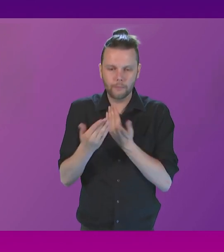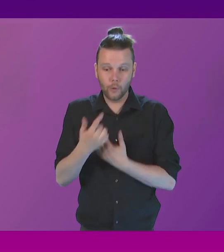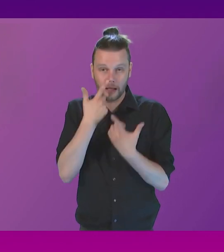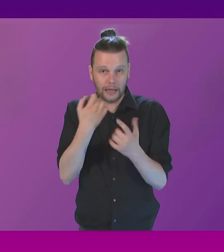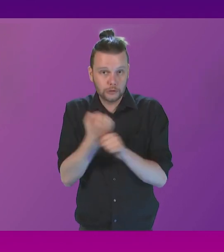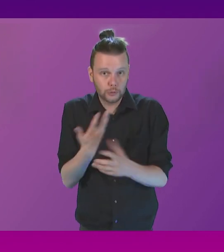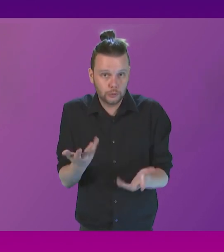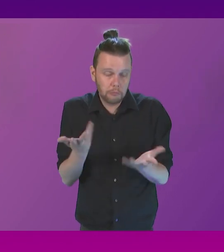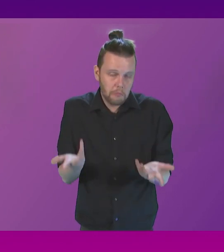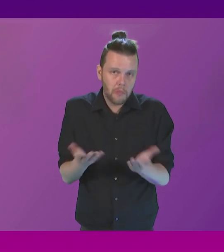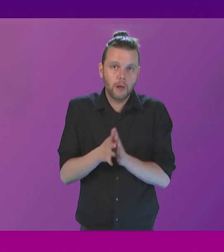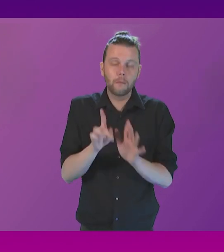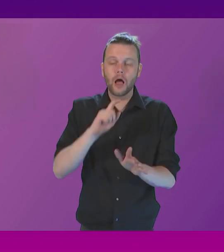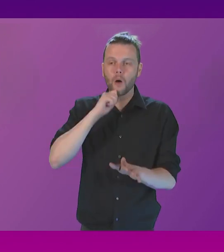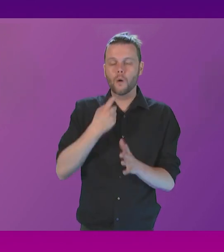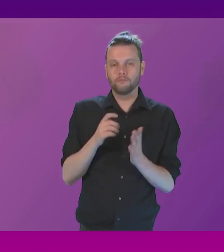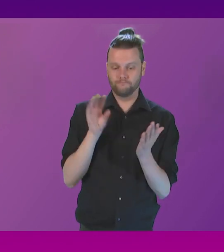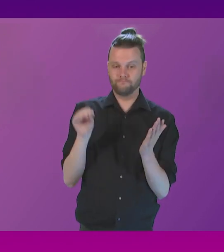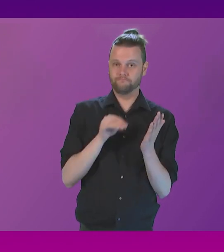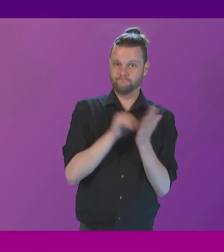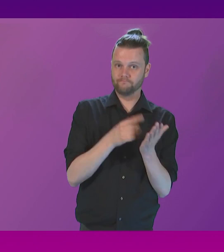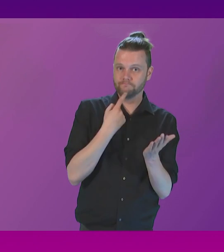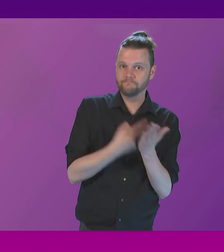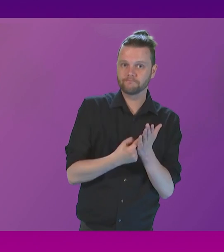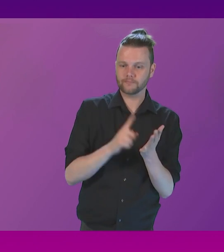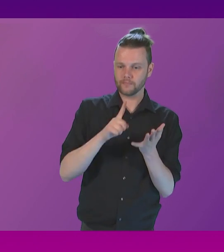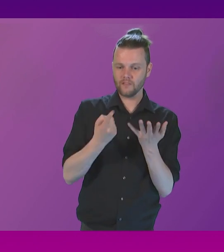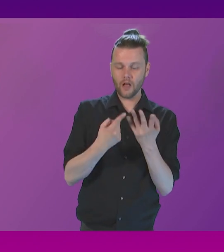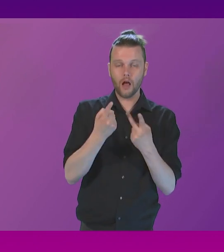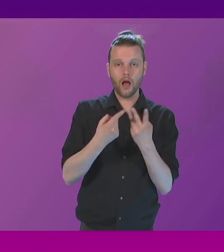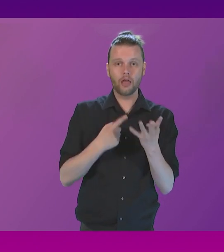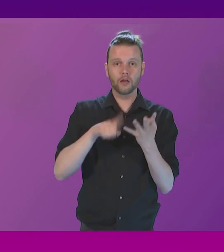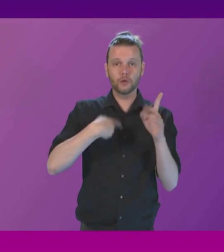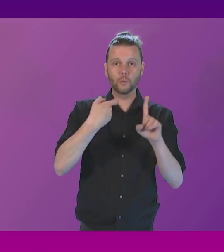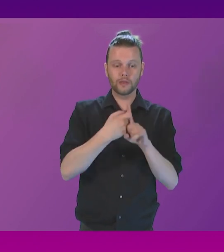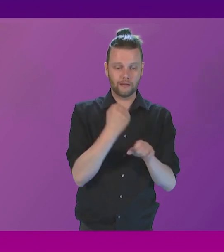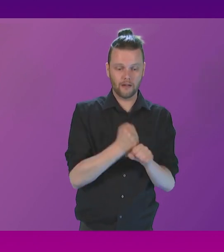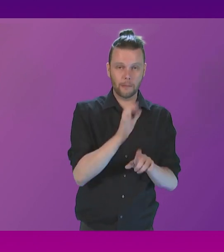do anything further. I place on the record that, if other Governments across the UK